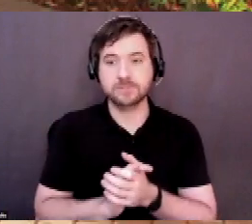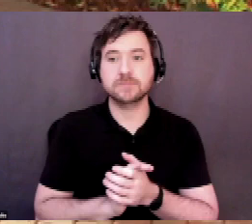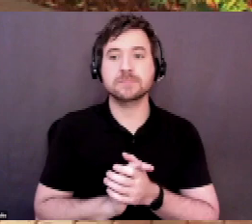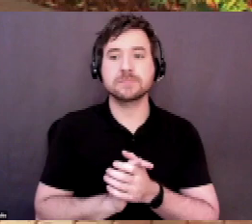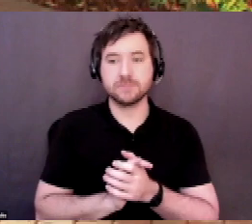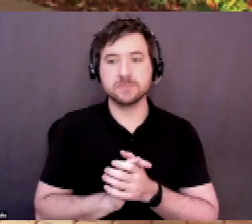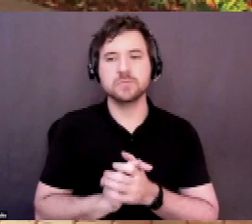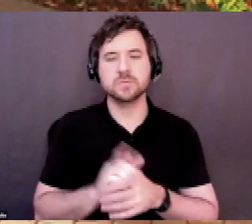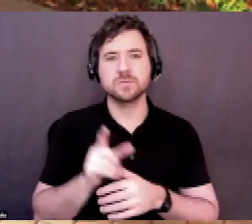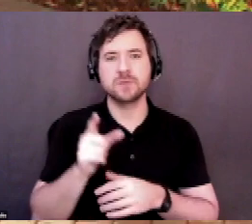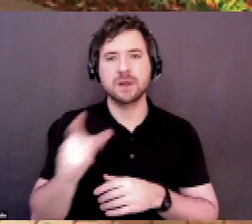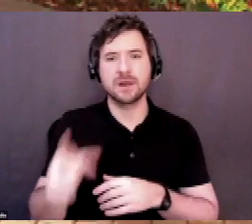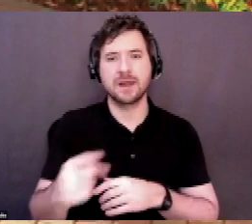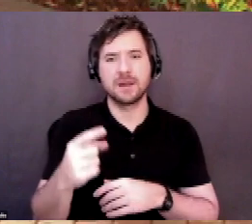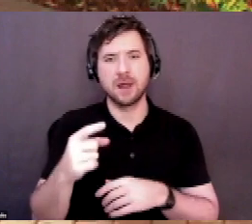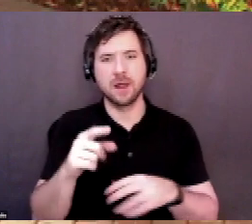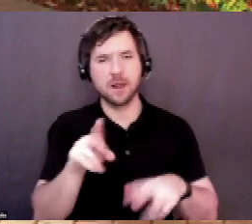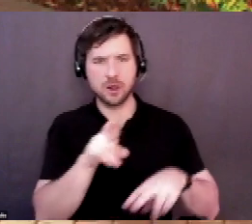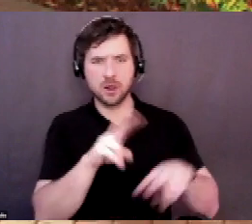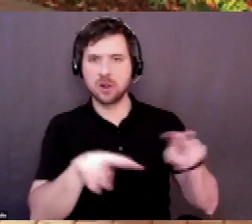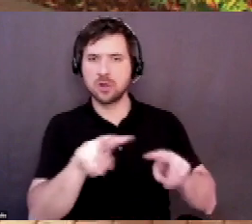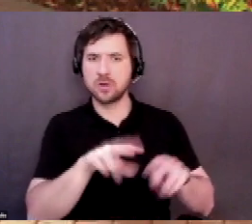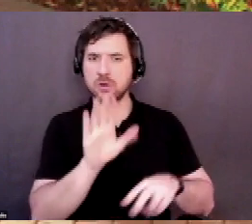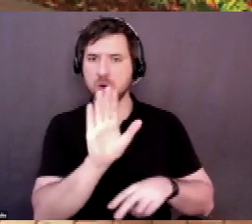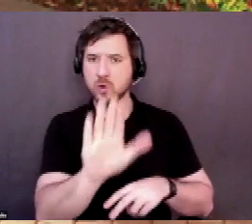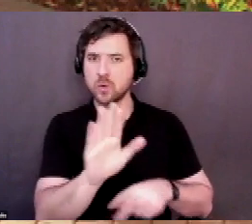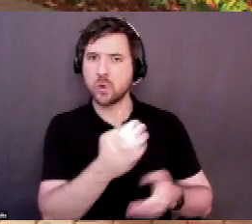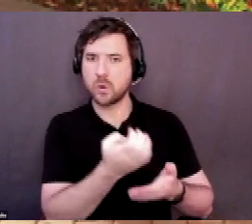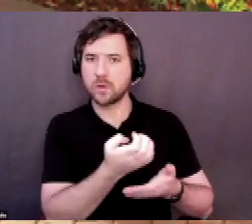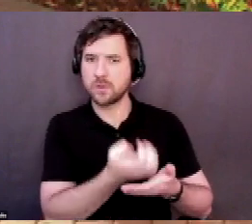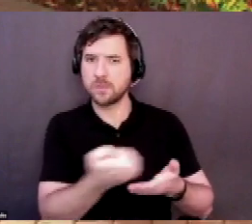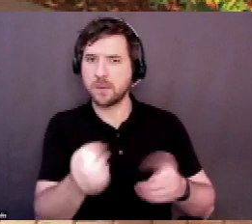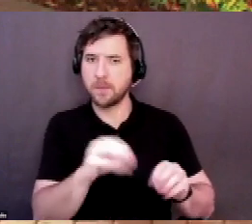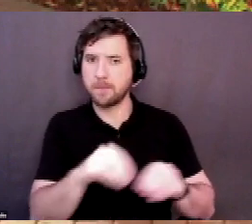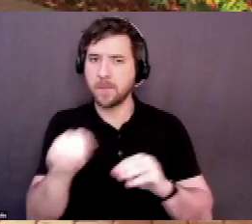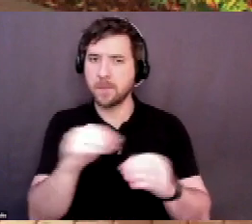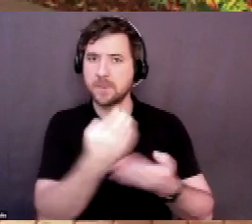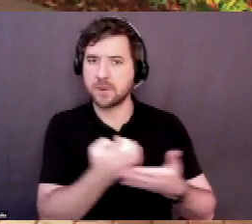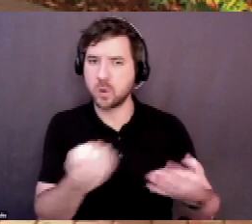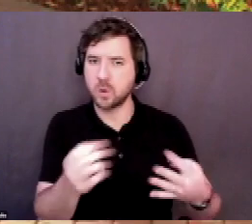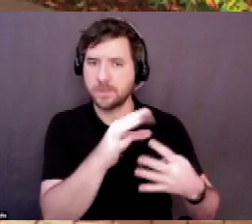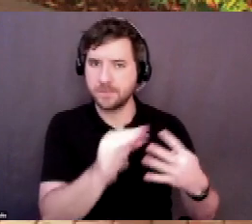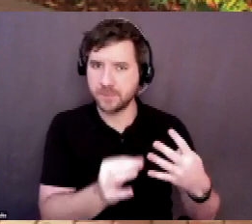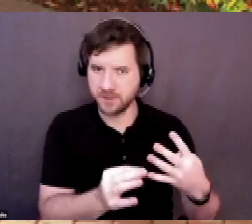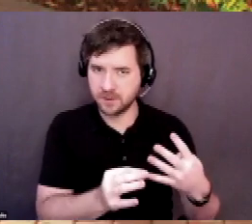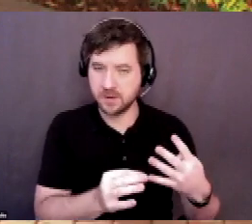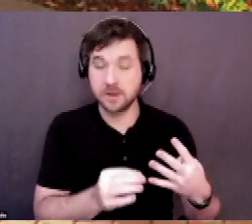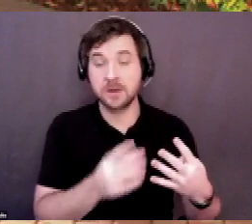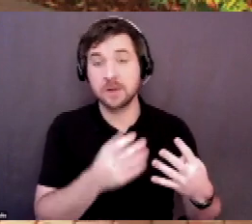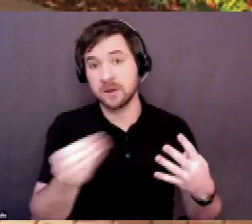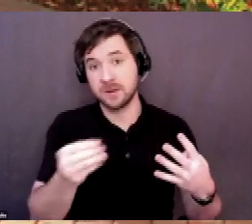your mobility equipment options and decide that is the cane the